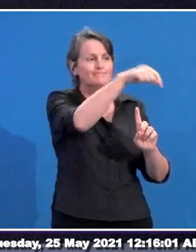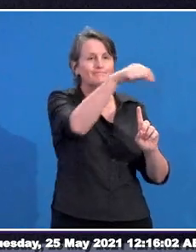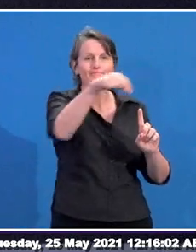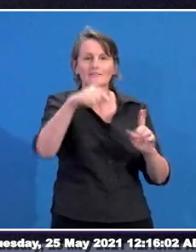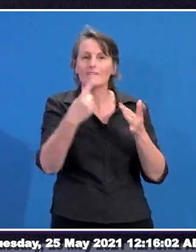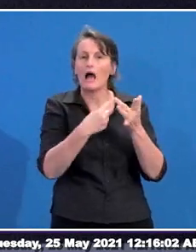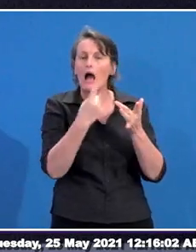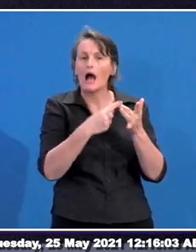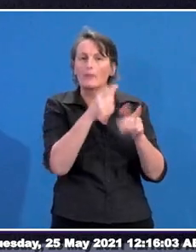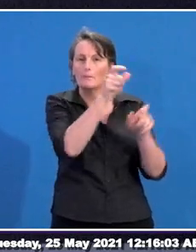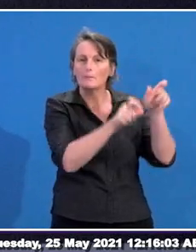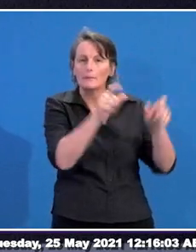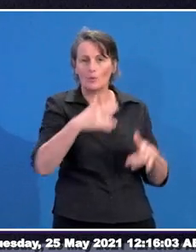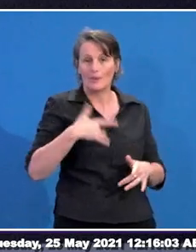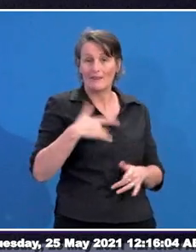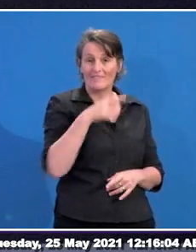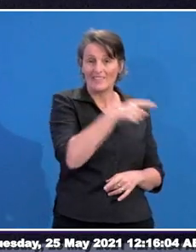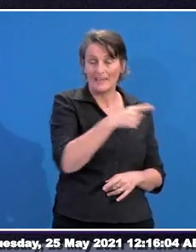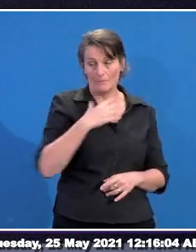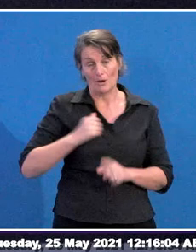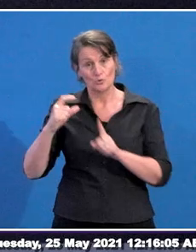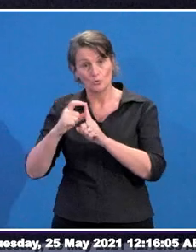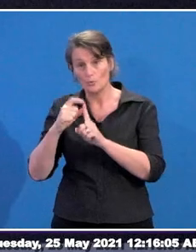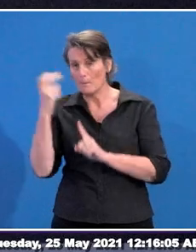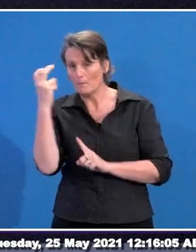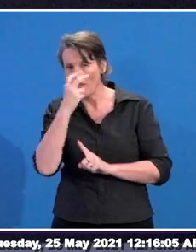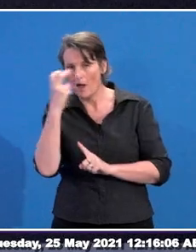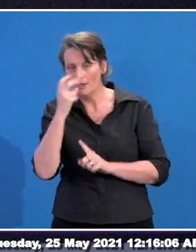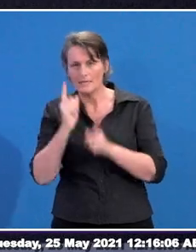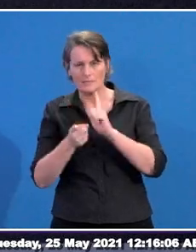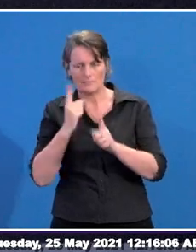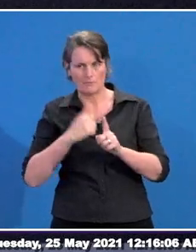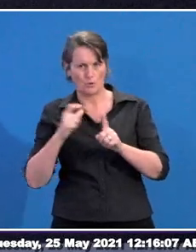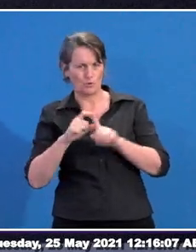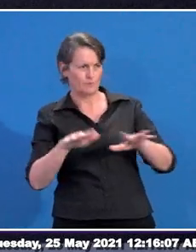and because she's blind, she can't always navigate her away around.